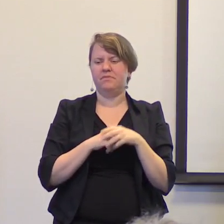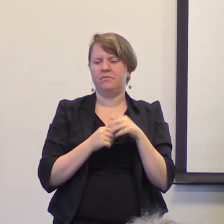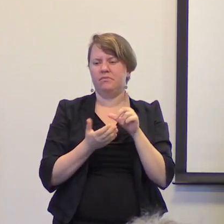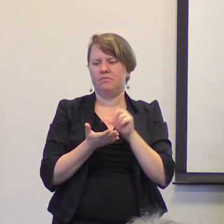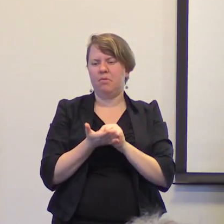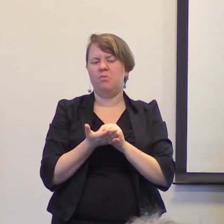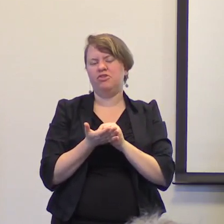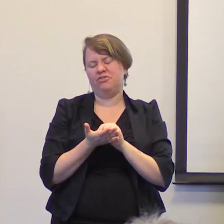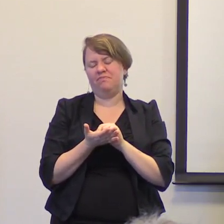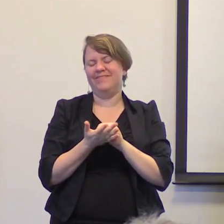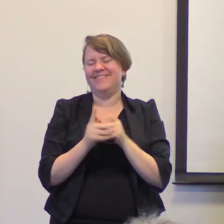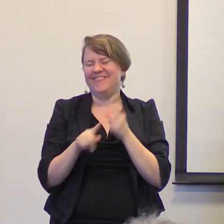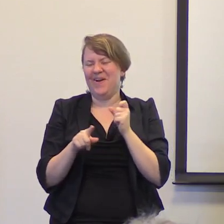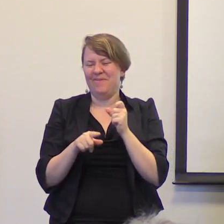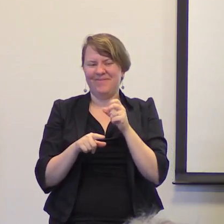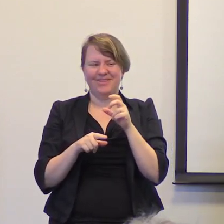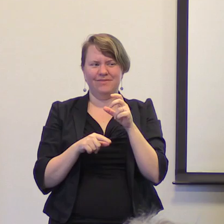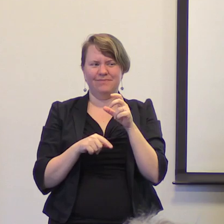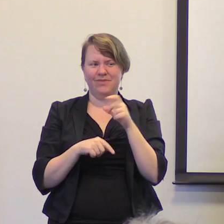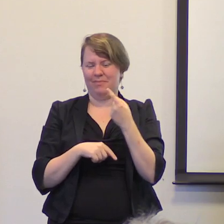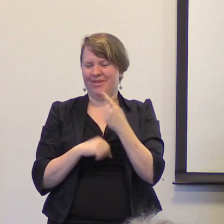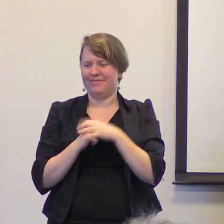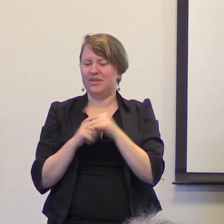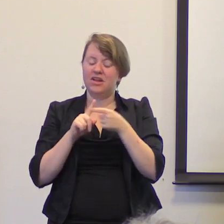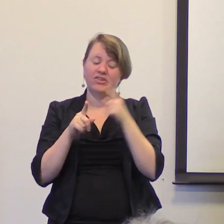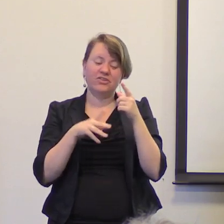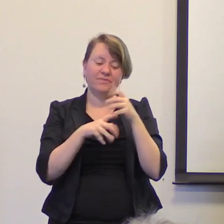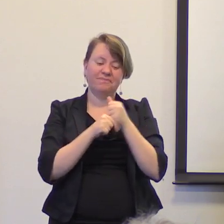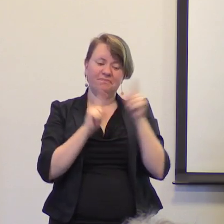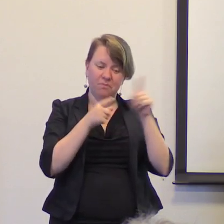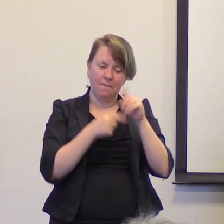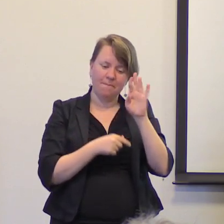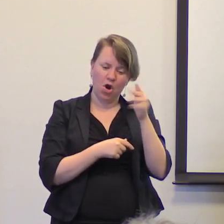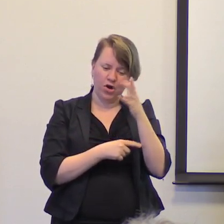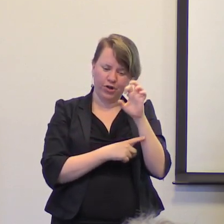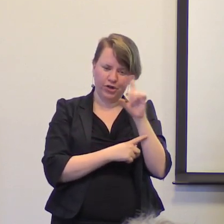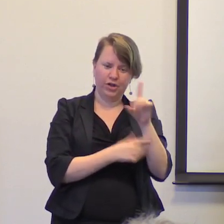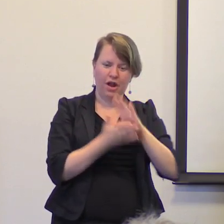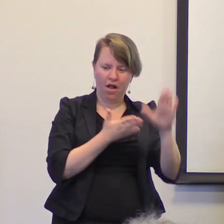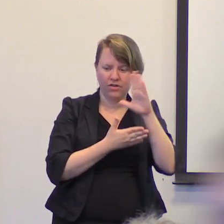Professor Herman received her B.A. from Barnard College and her law degree from NYU Law School.